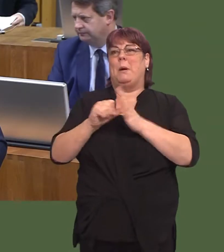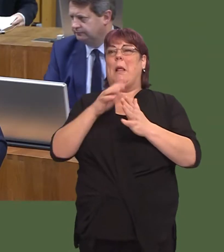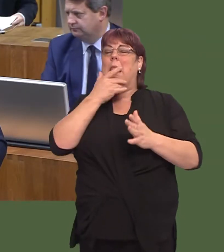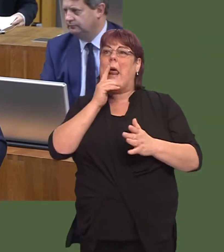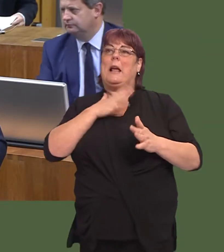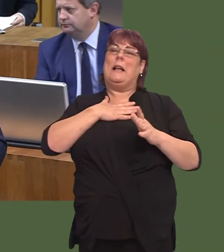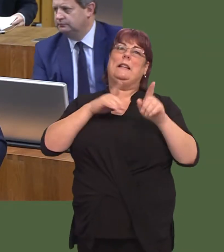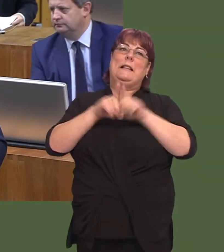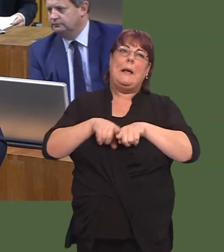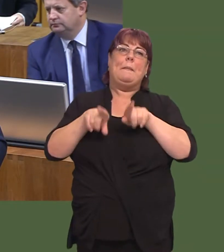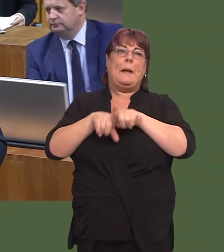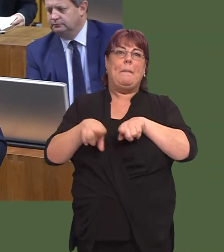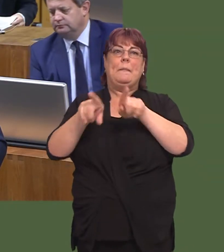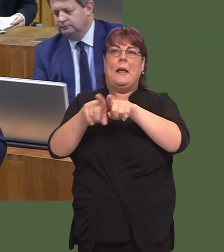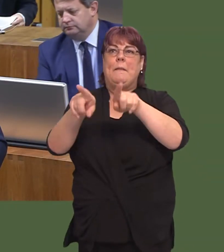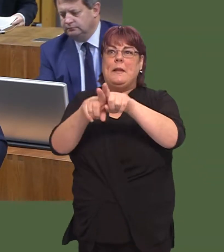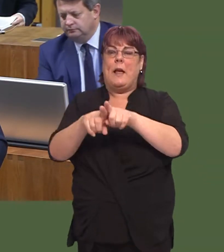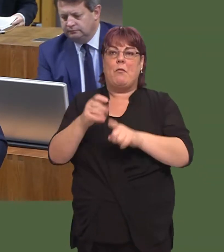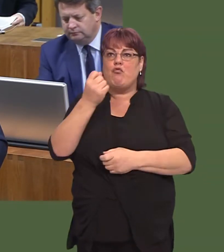then, of course, they fail to get the best deal.